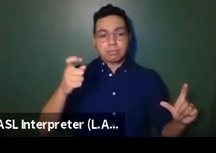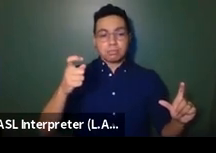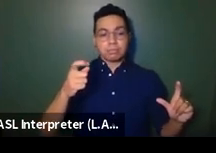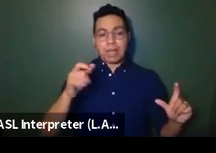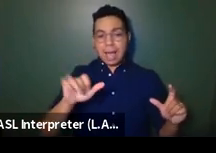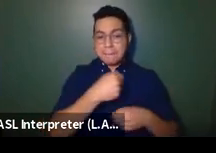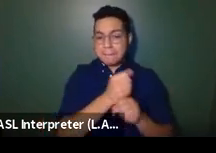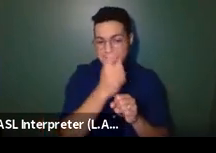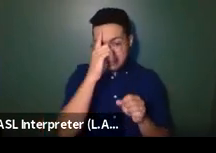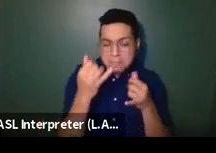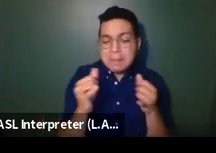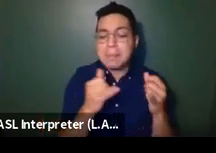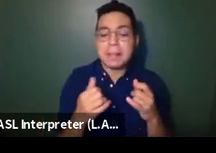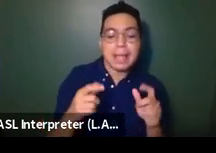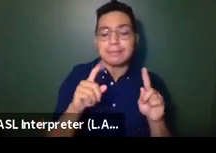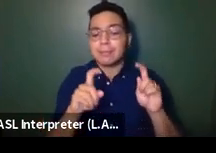ESD 189 - Amy Colburn: Just to give myself kind of an area to play around